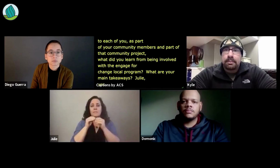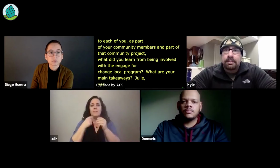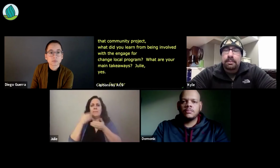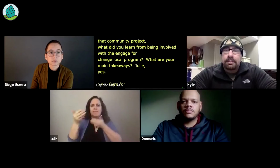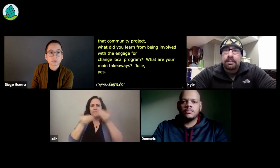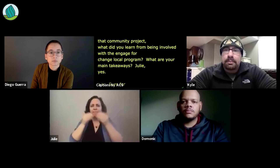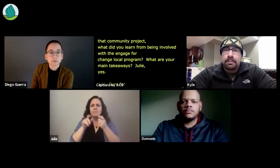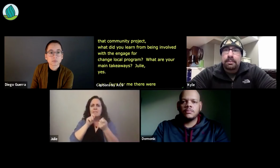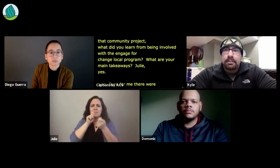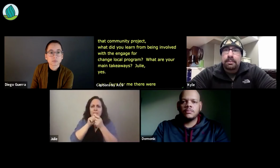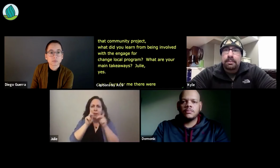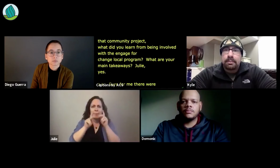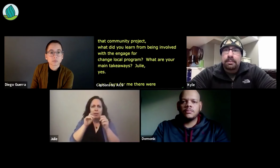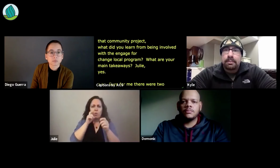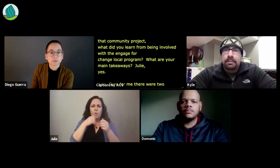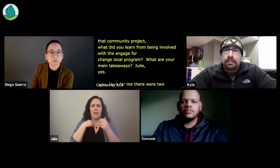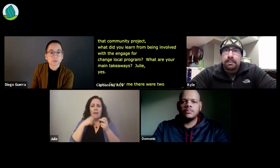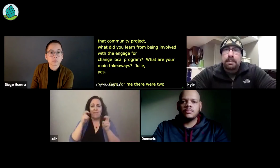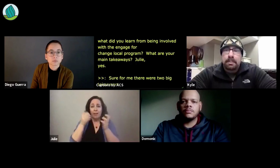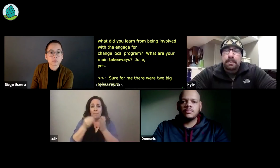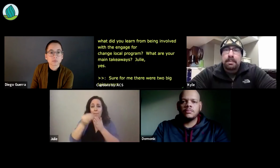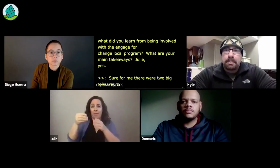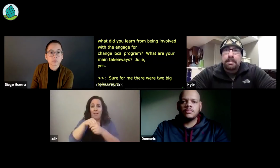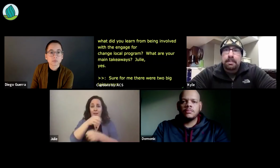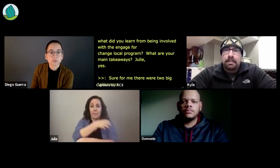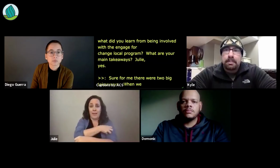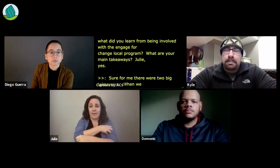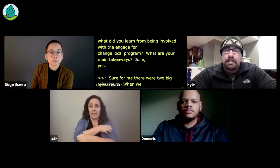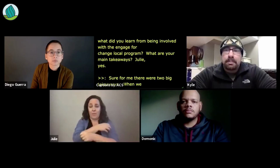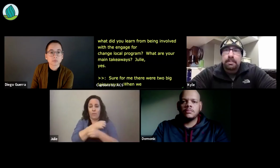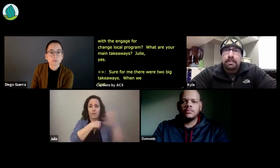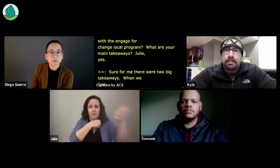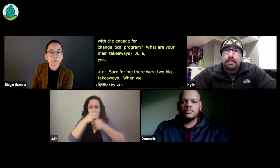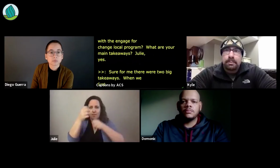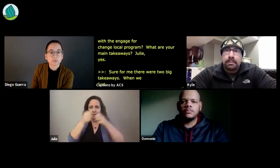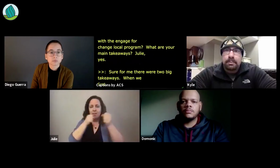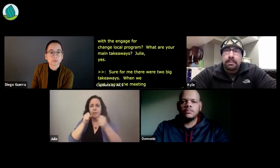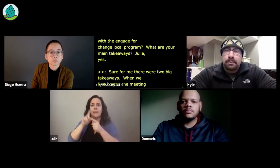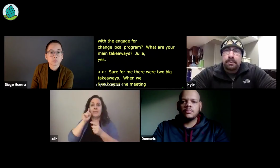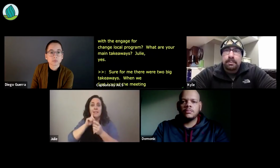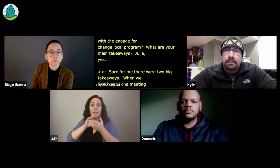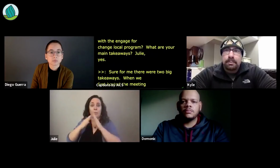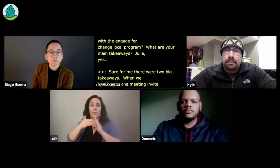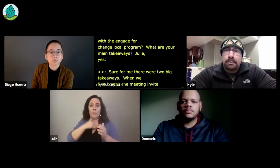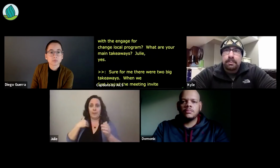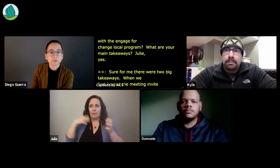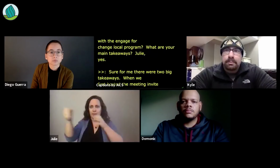we were inviting specific people who had some buy in power so to speak. We brought them in, but the deaf community members,